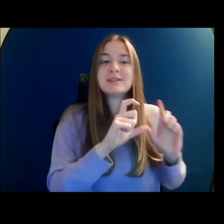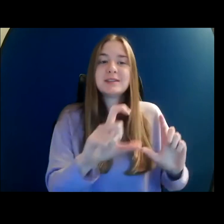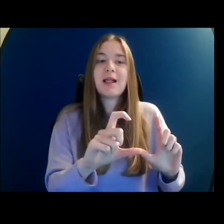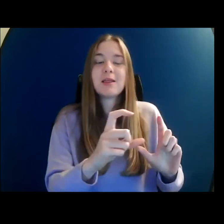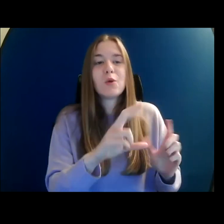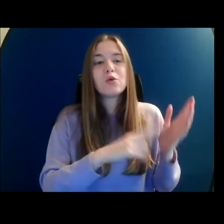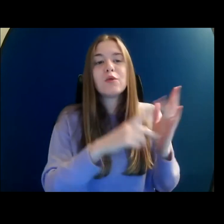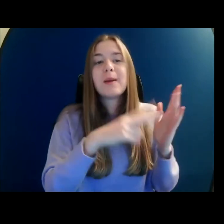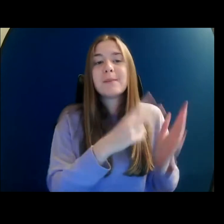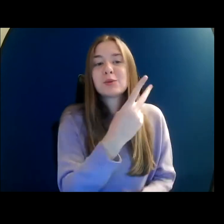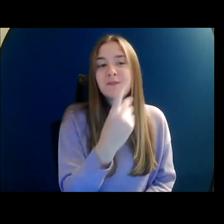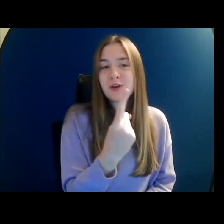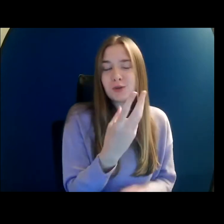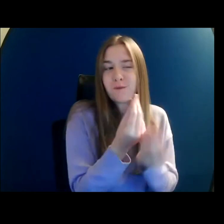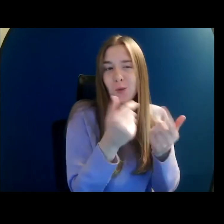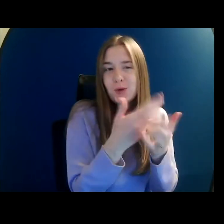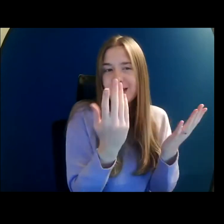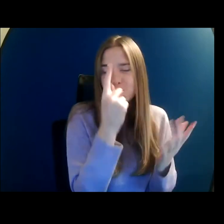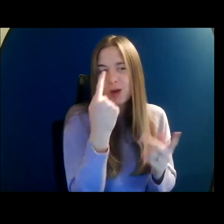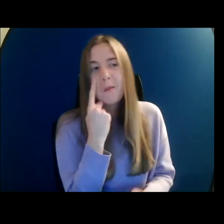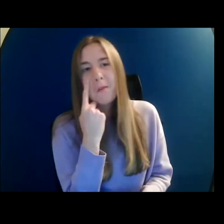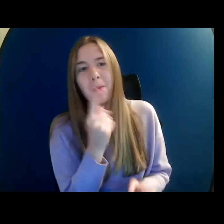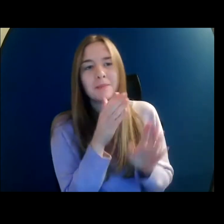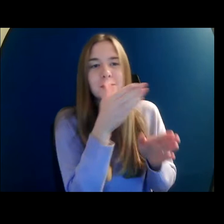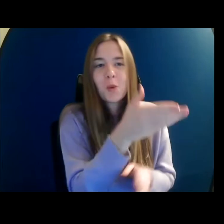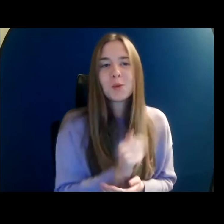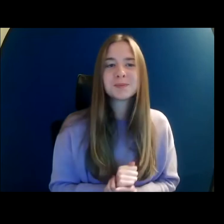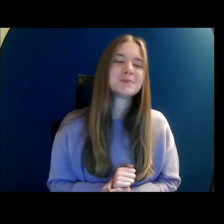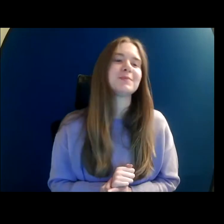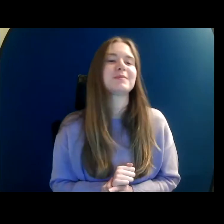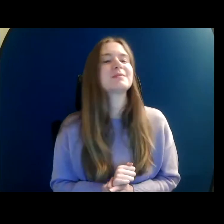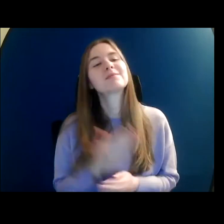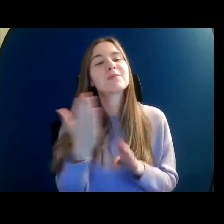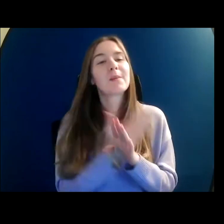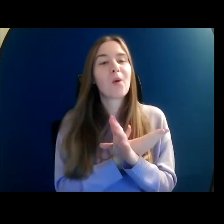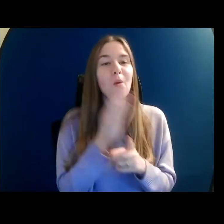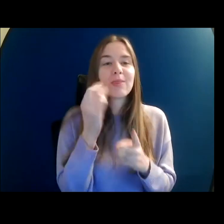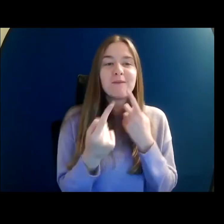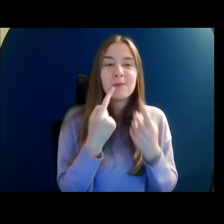so there are a couple of days left to go and catch it. Before I get into the detail of tonight's event, I just wanted to draw your attention